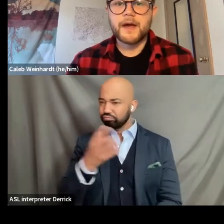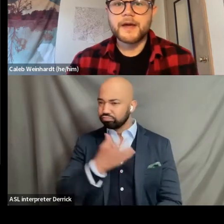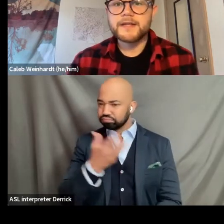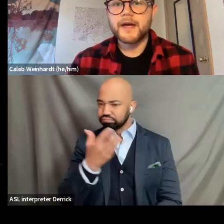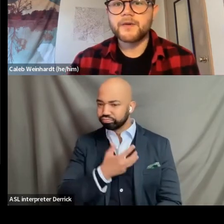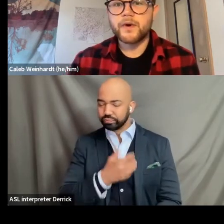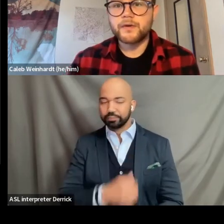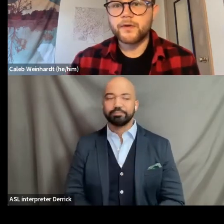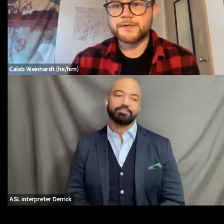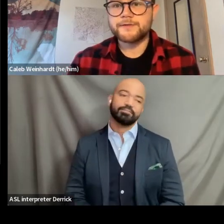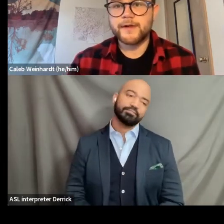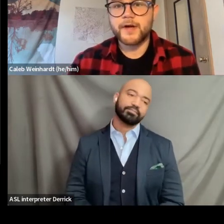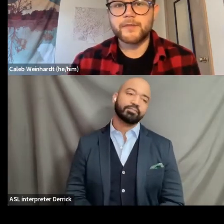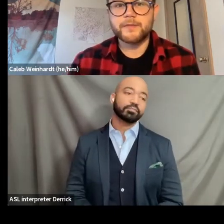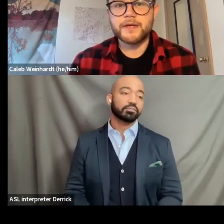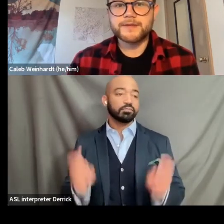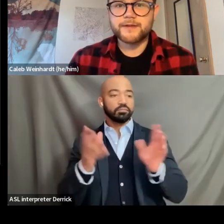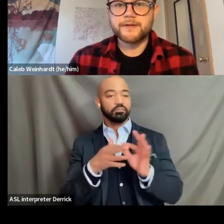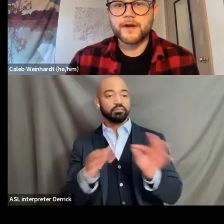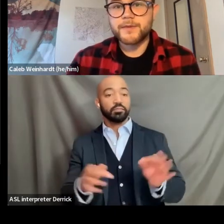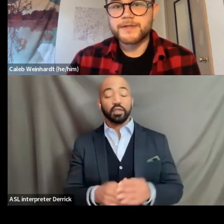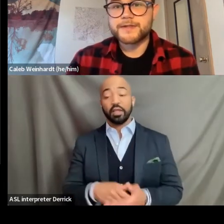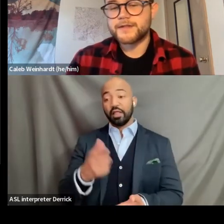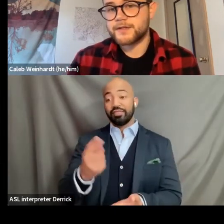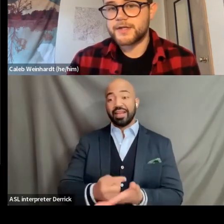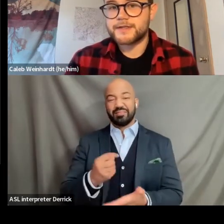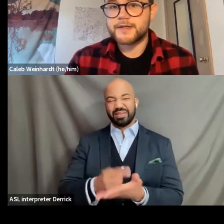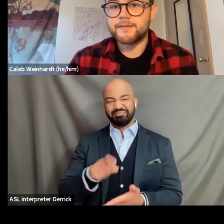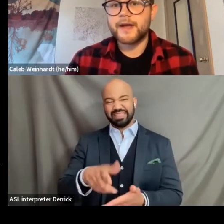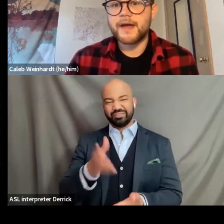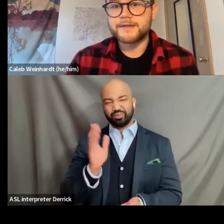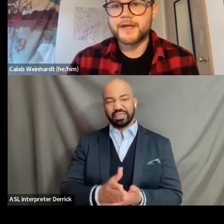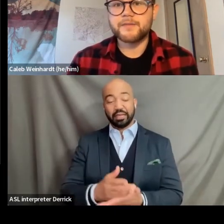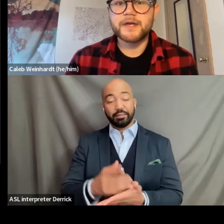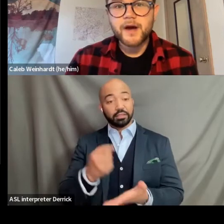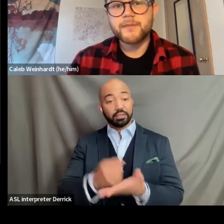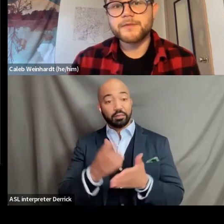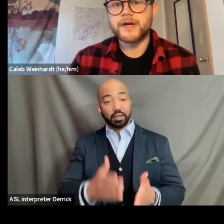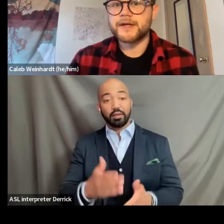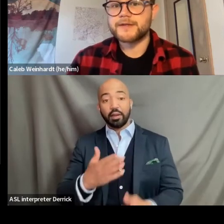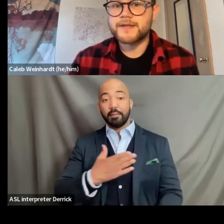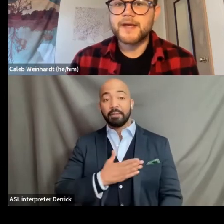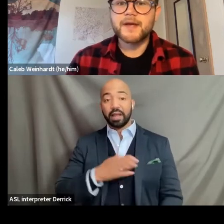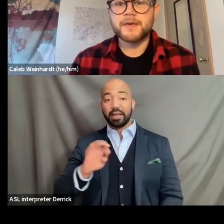"I had to end one course of therapy "because the therapist suggested my ex had become trans